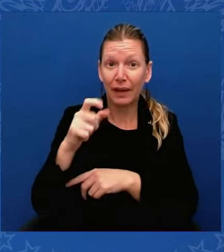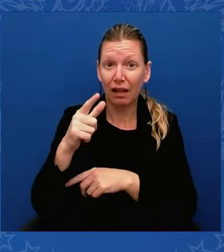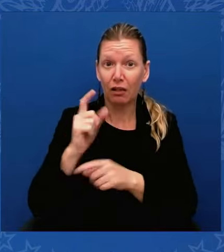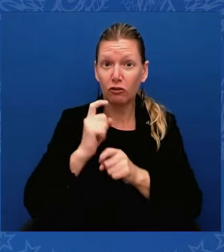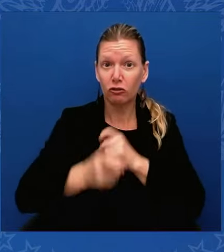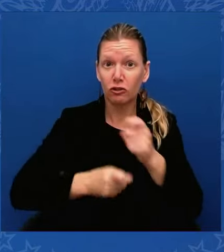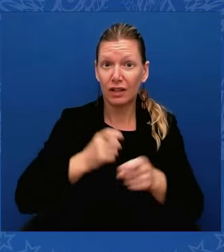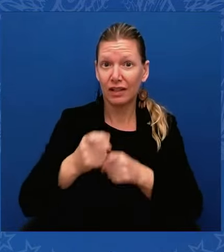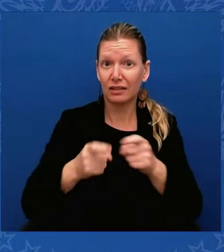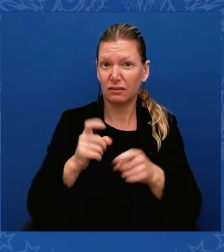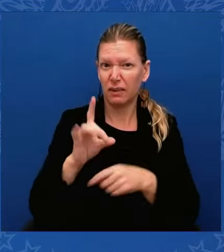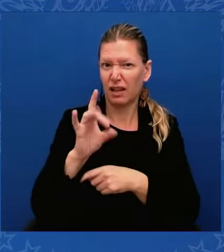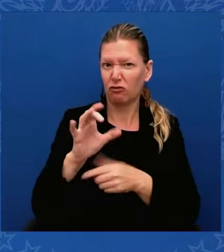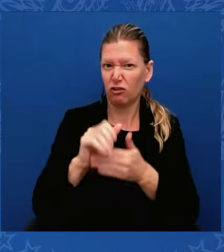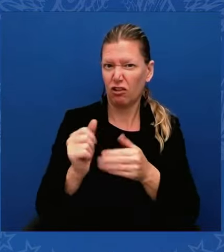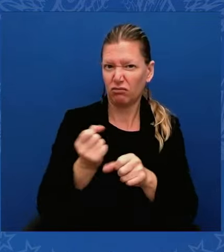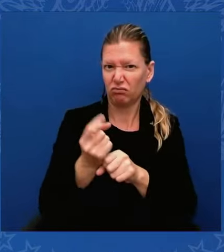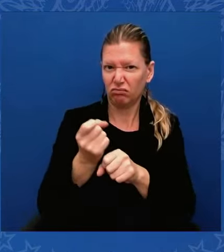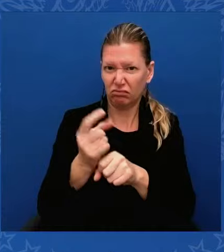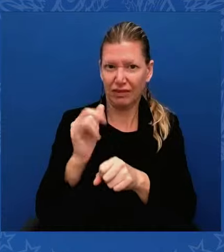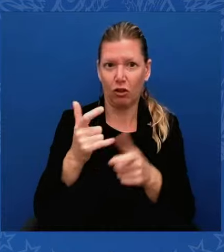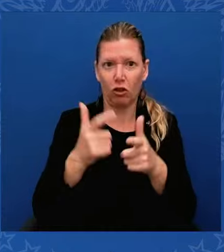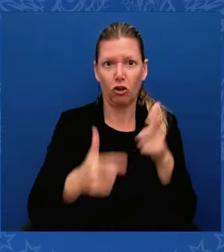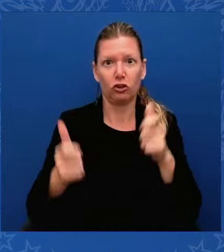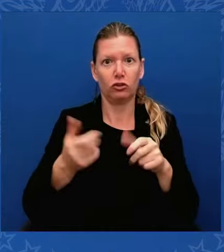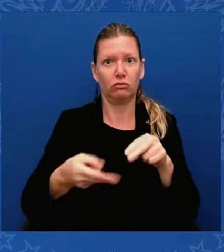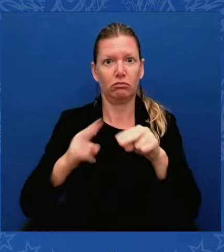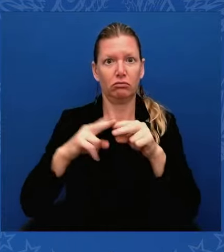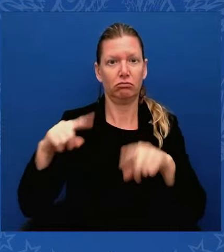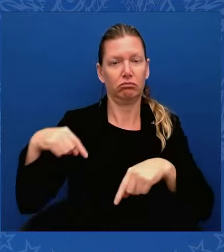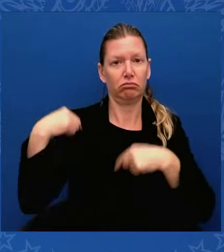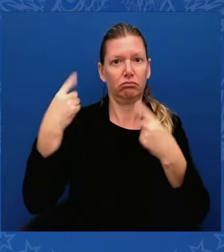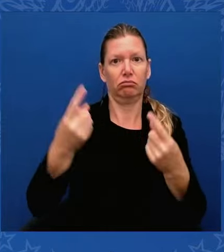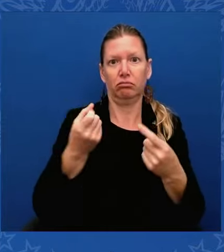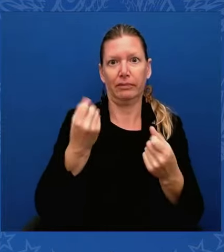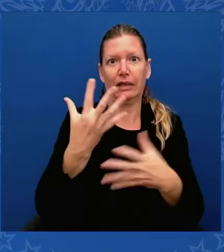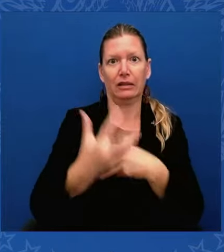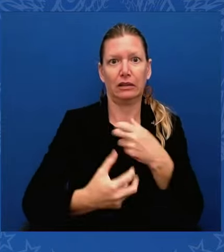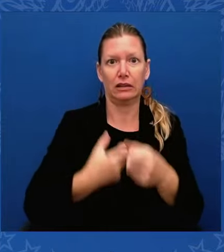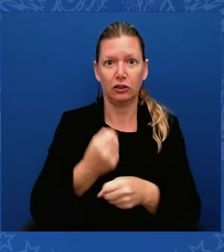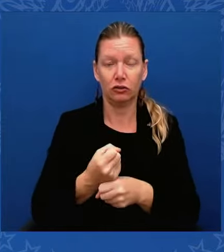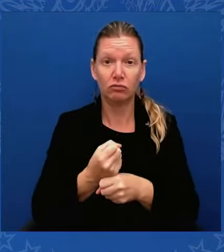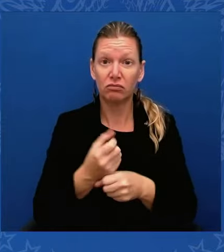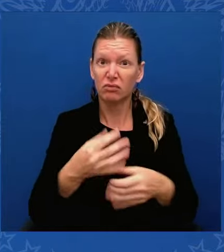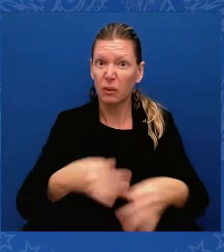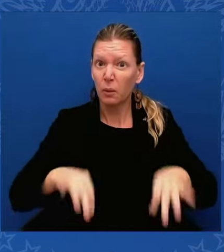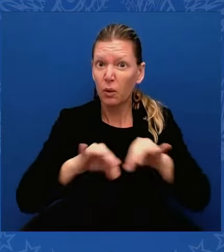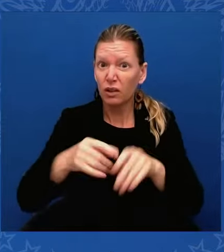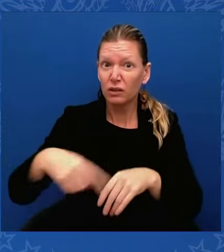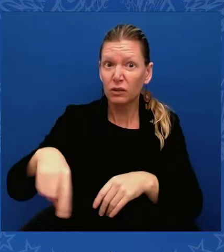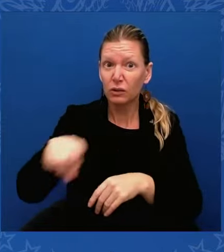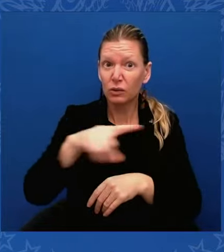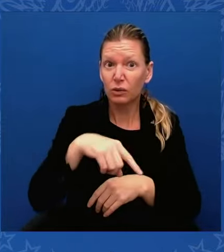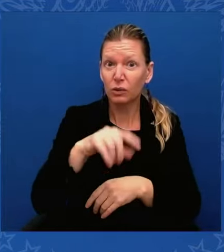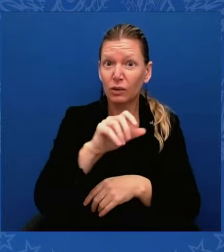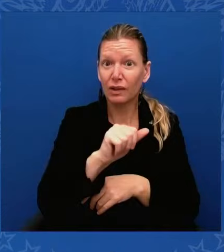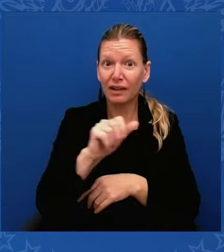students, they rely on Pell Grants. Folks, when I was growing up,